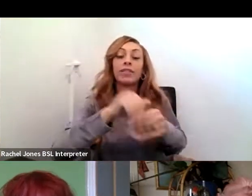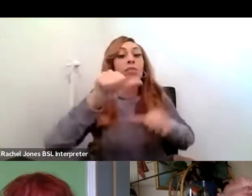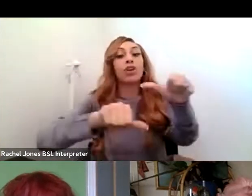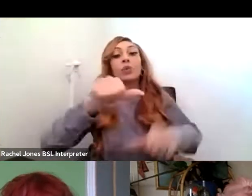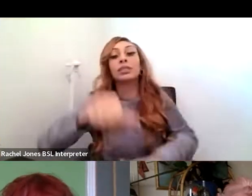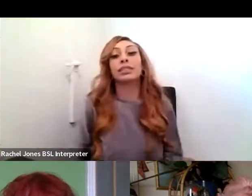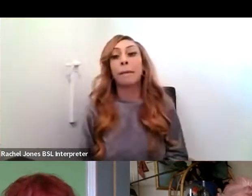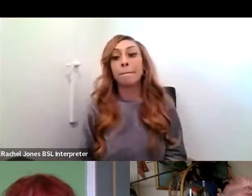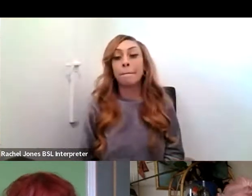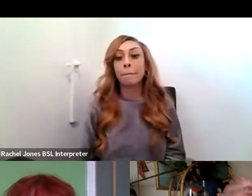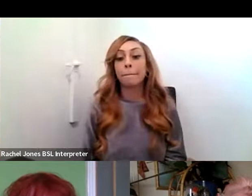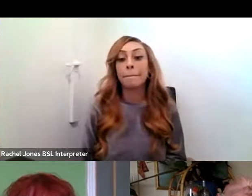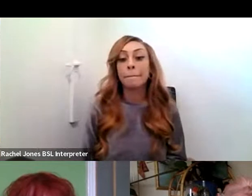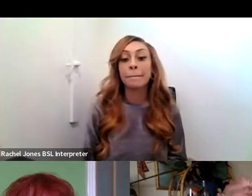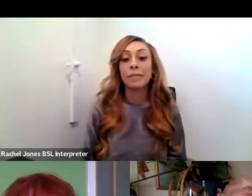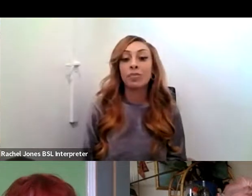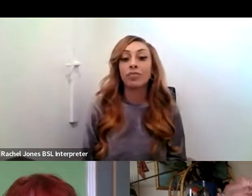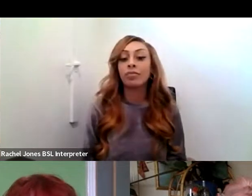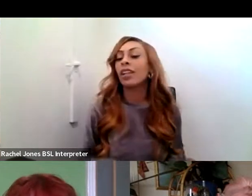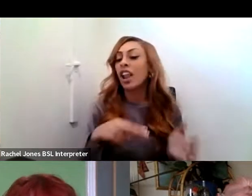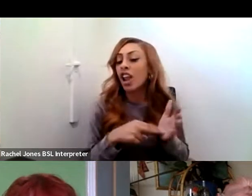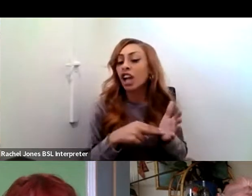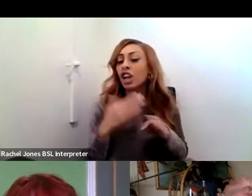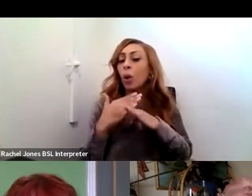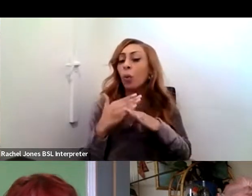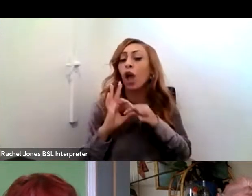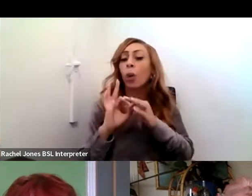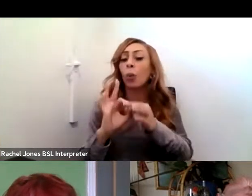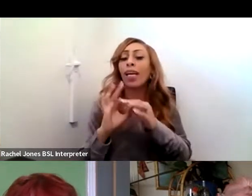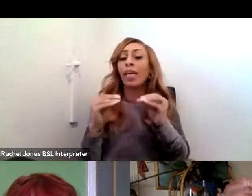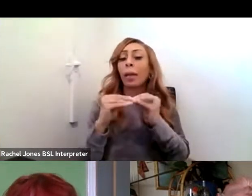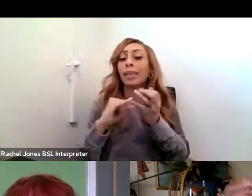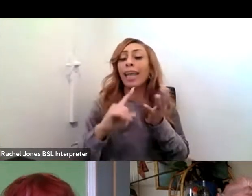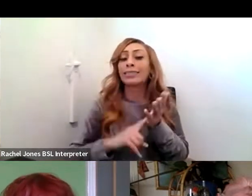And I think Nigel, working with a British Sign Language interpreter,